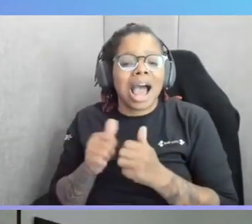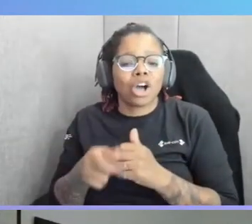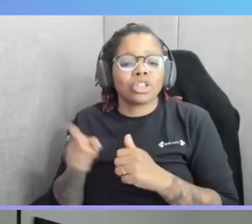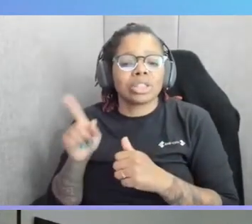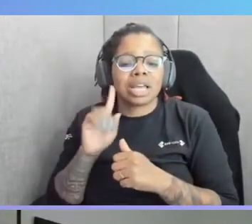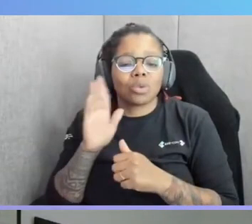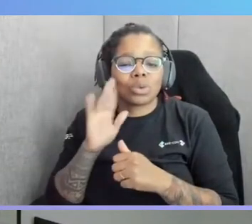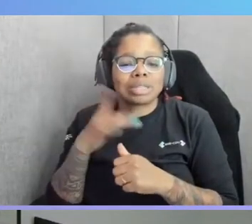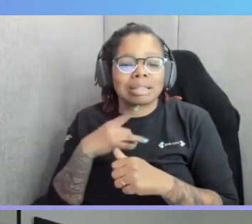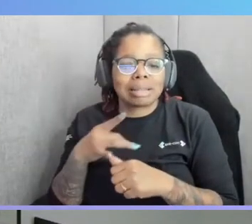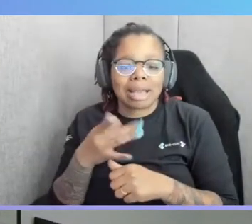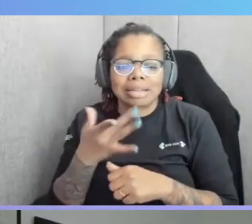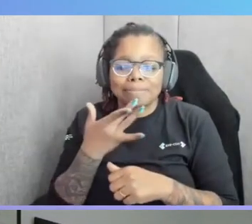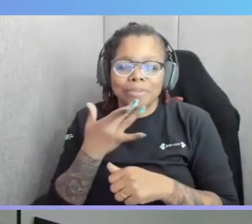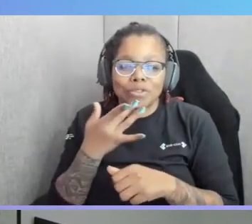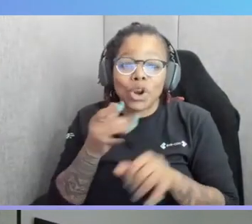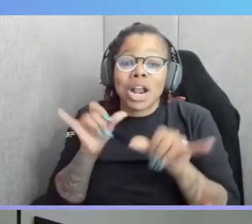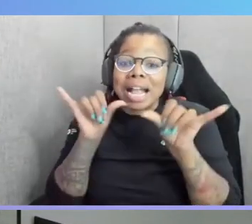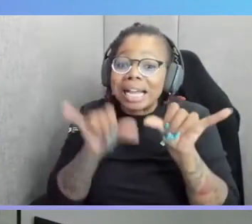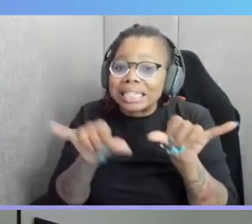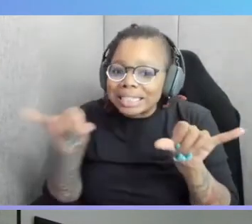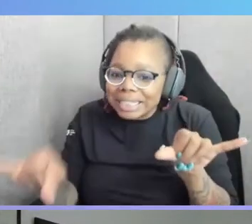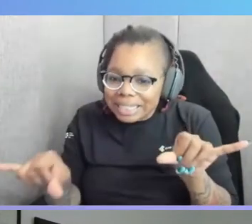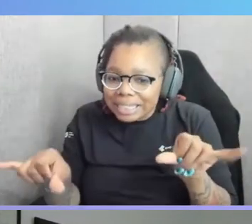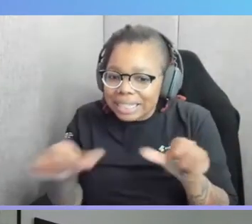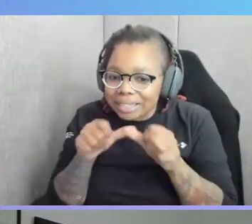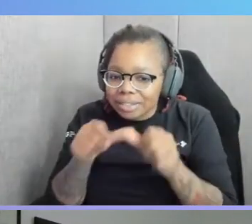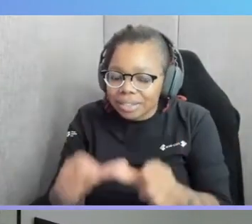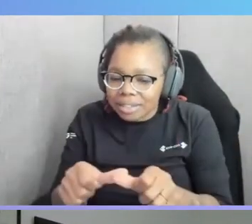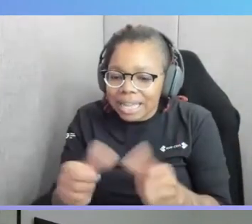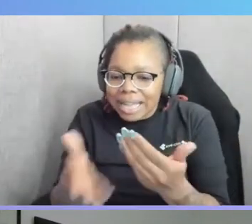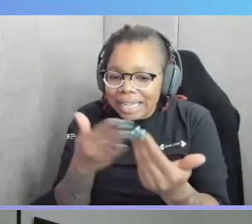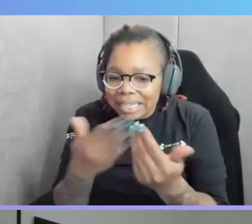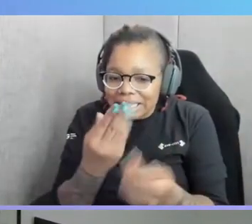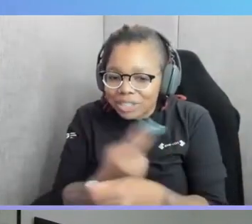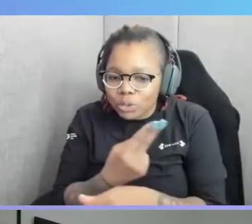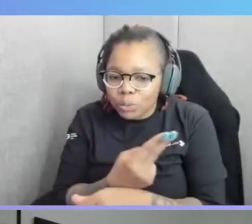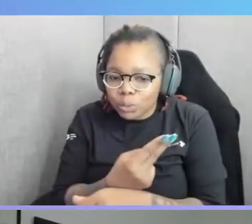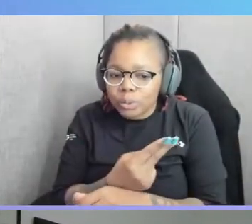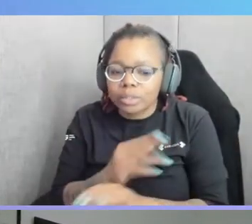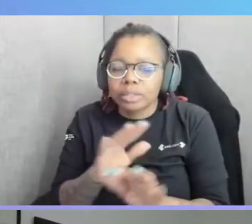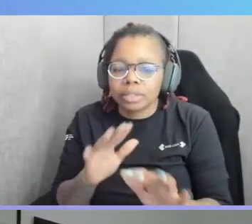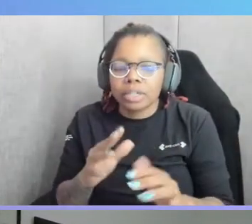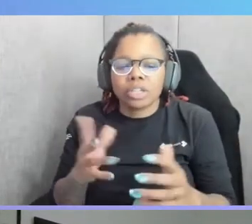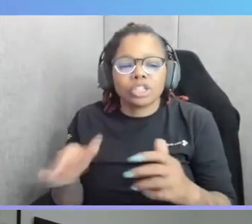it to be consistent. Um and easy to use. So they said yes, a lot